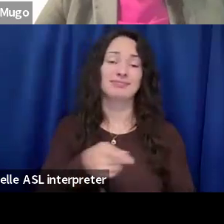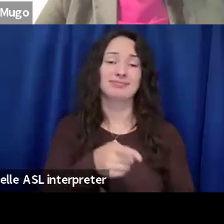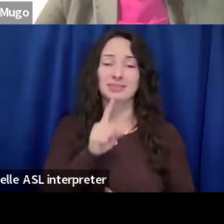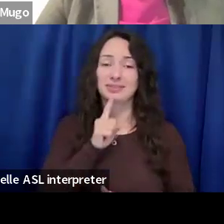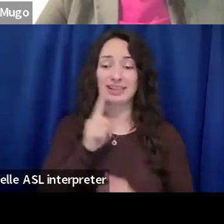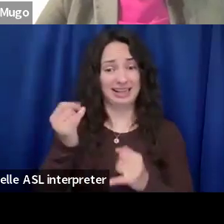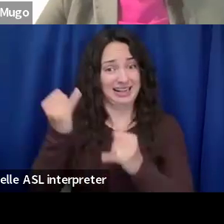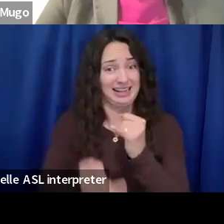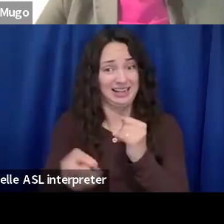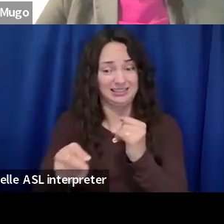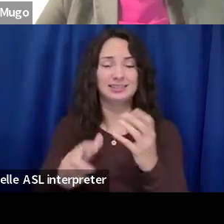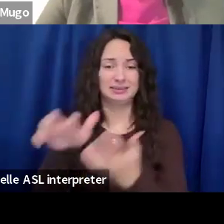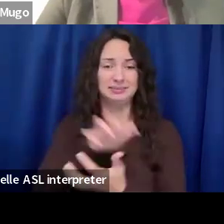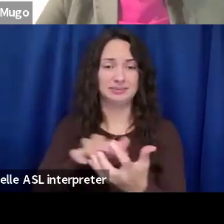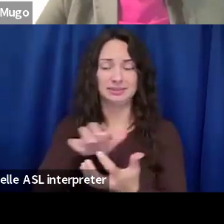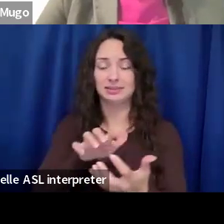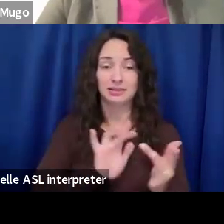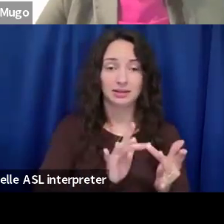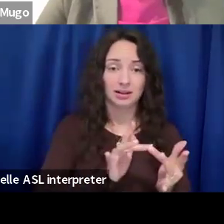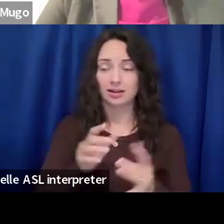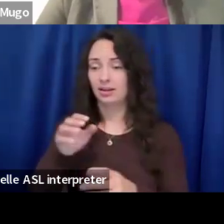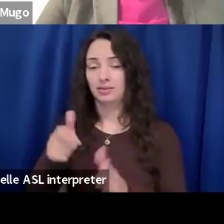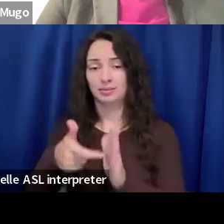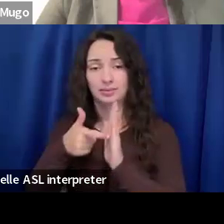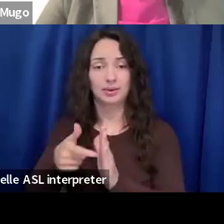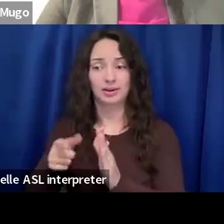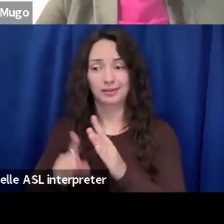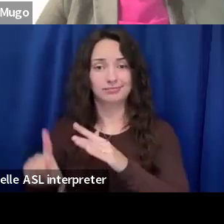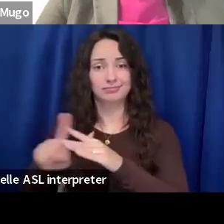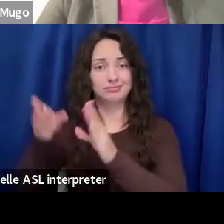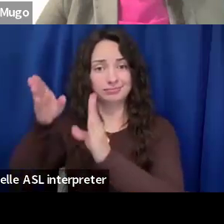So that is an aspect you have to think about. You start with